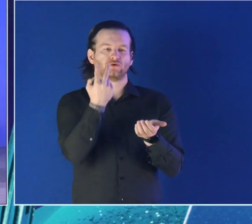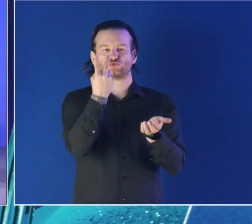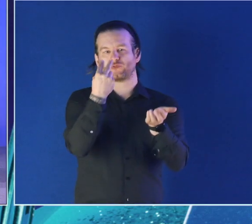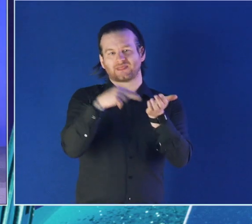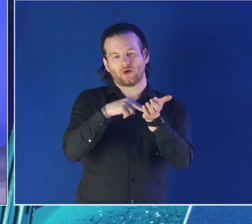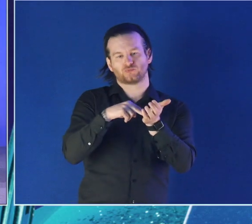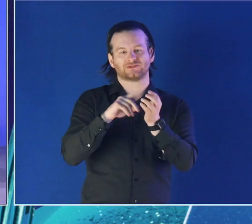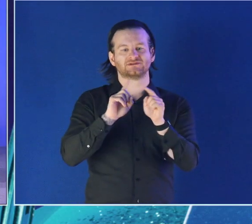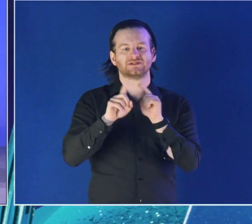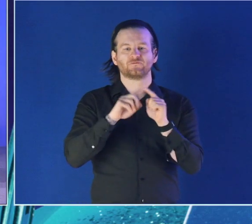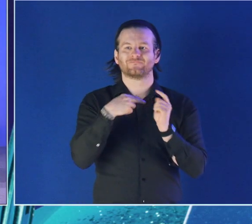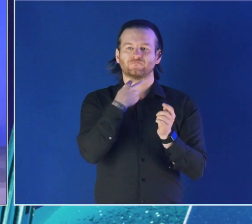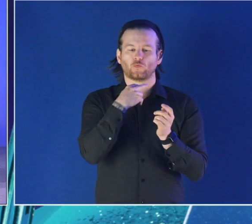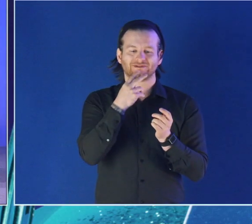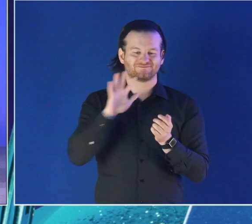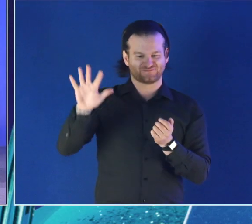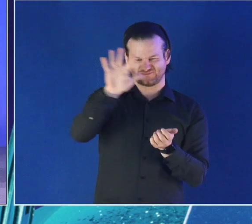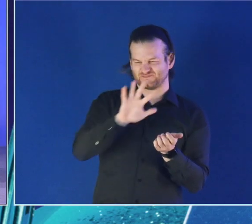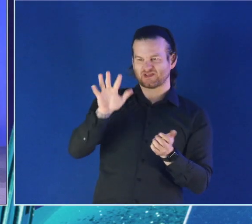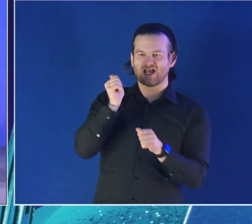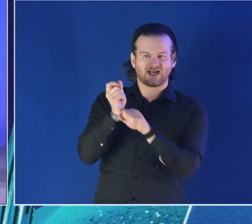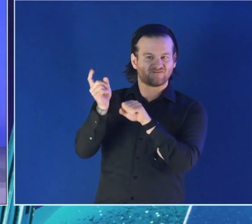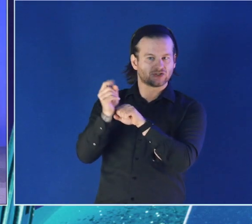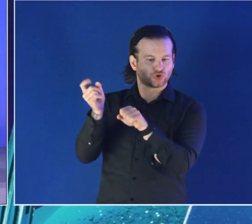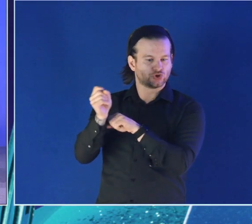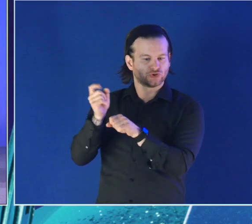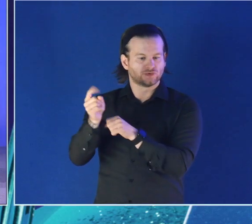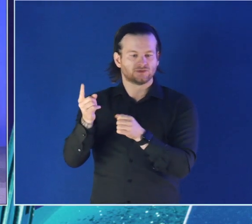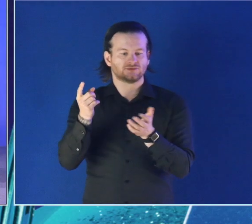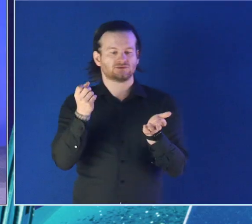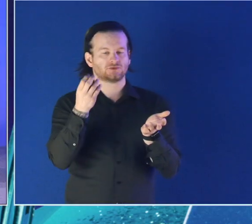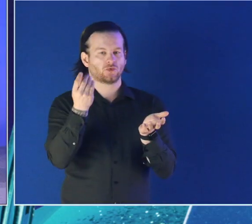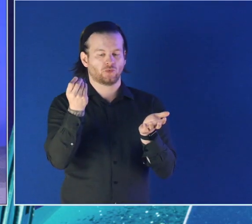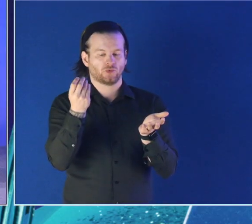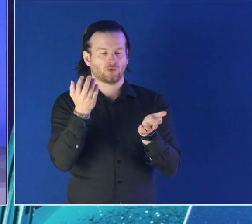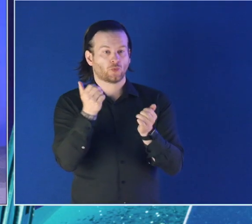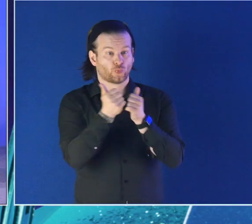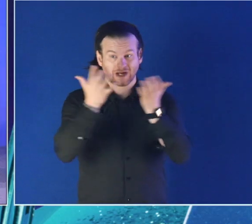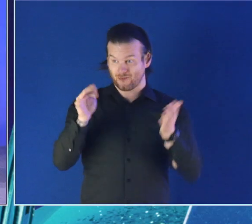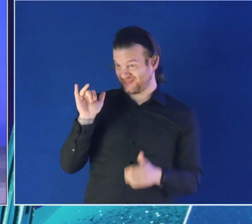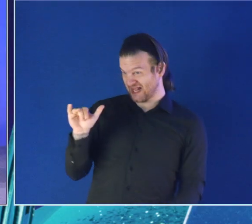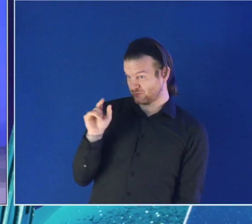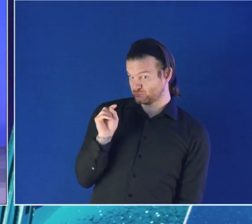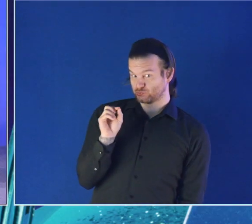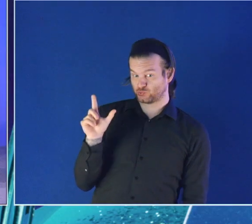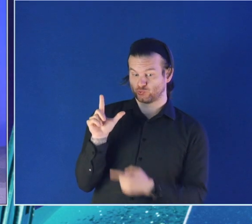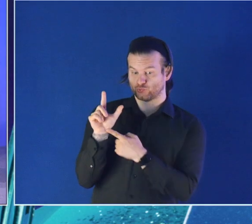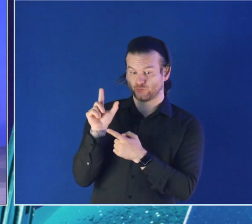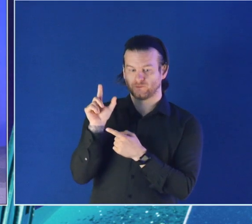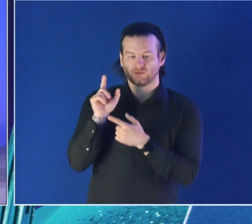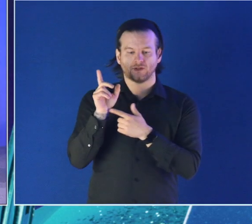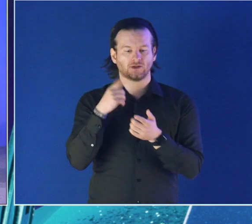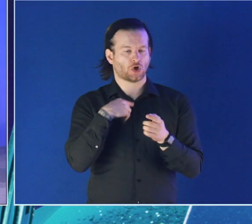we couldn't actually support people in a customized way. And honestly, this is what the community has dictated